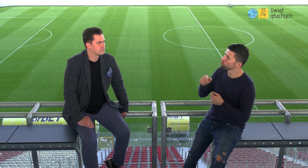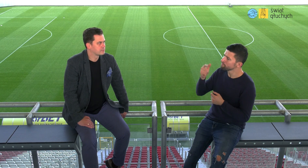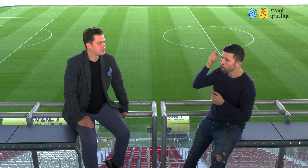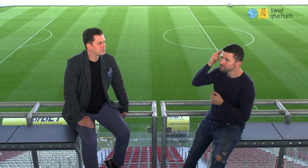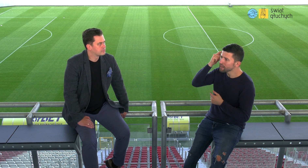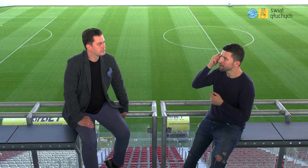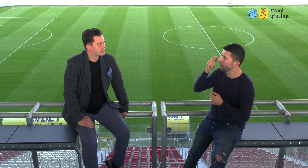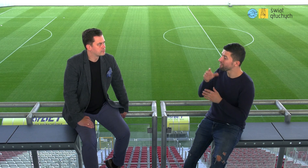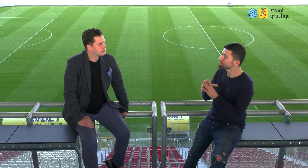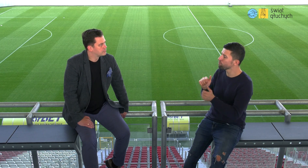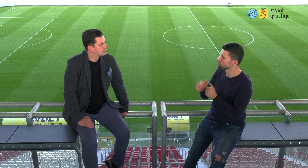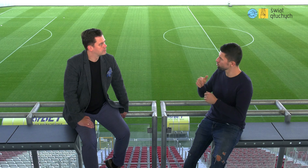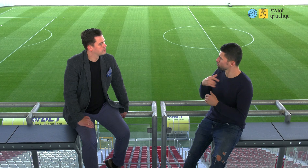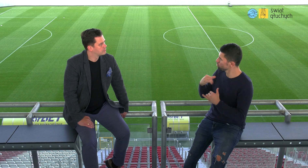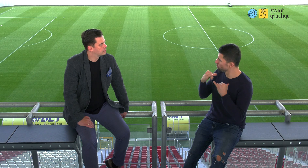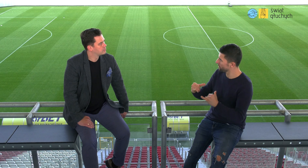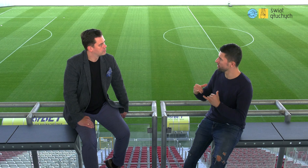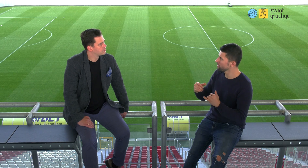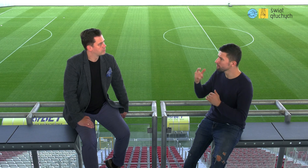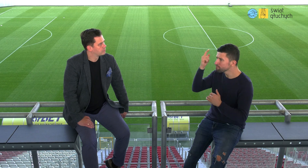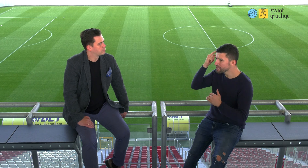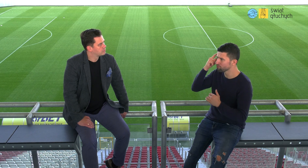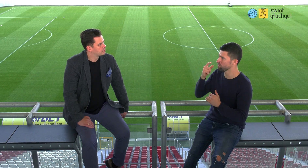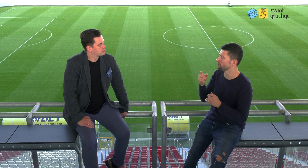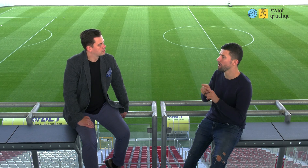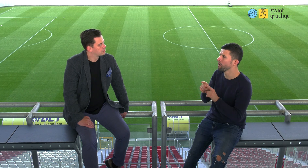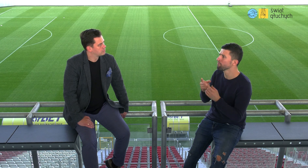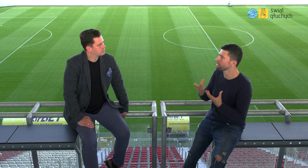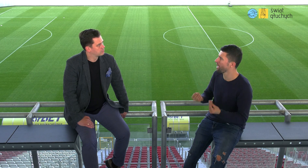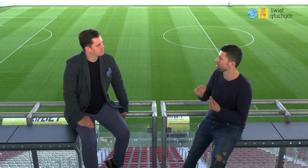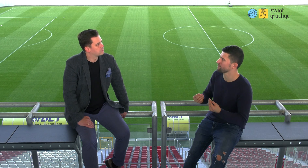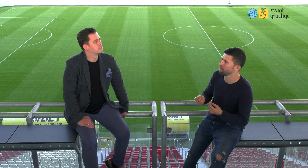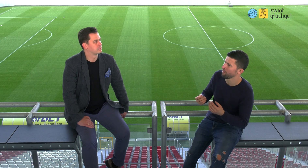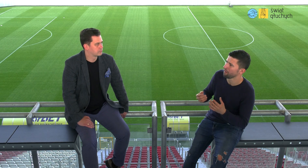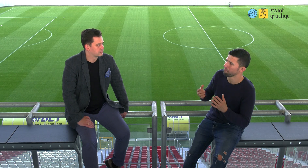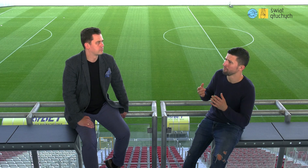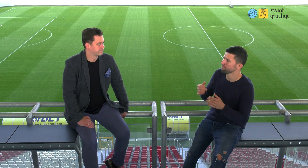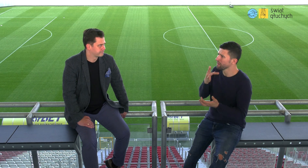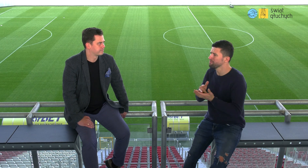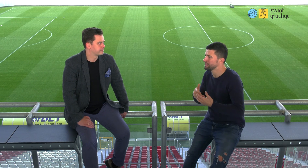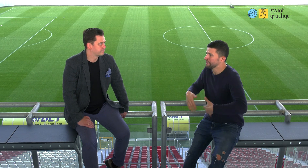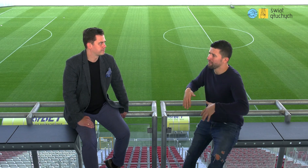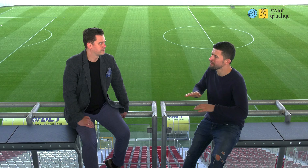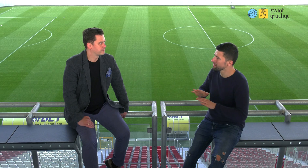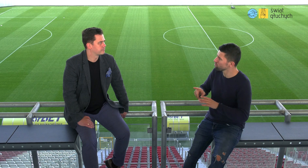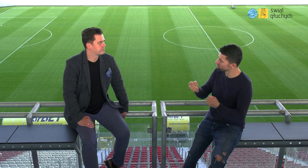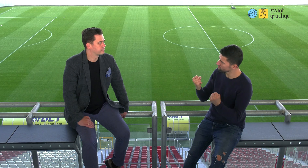An athlete must have a strong psyche. One cannot be soft, sensitive, nervous.